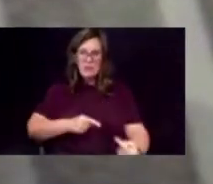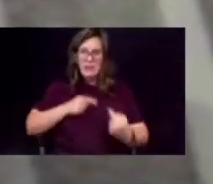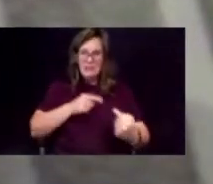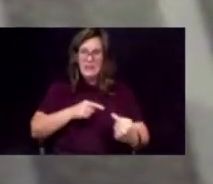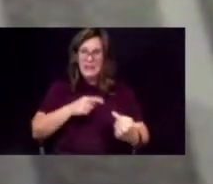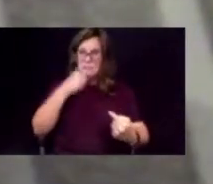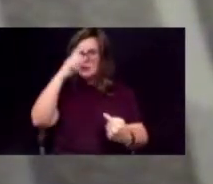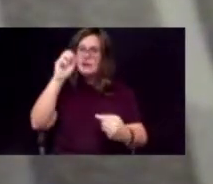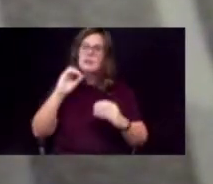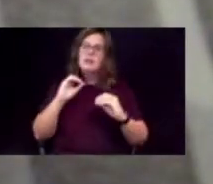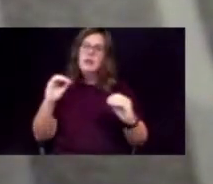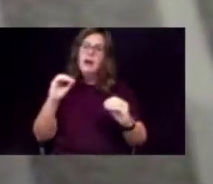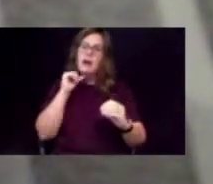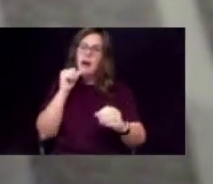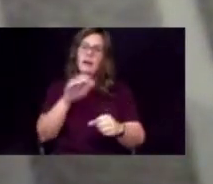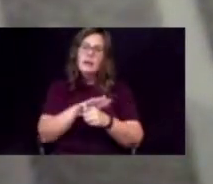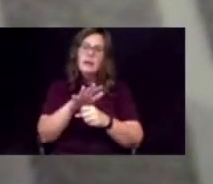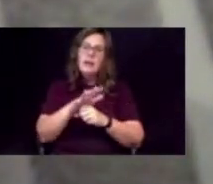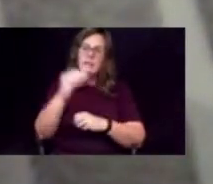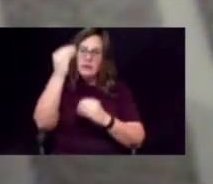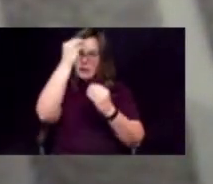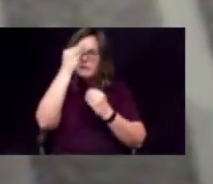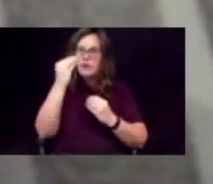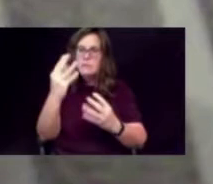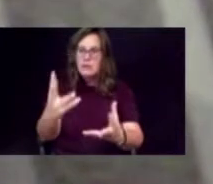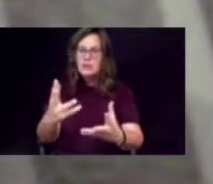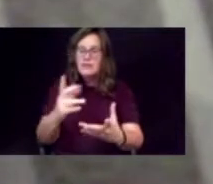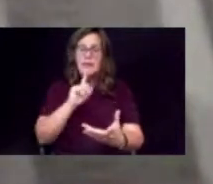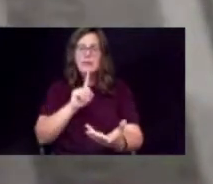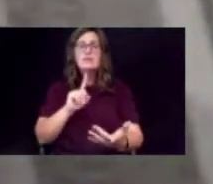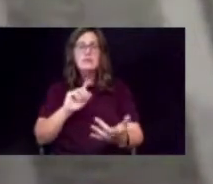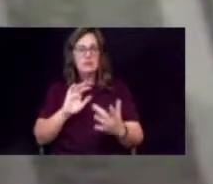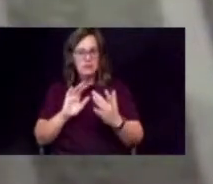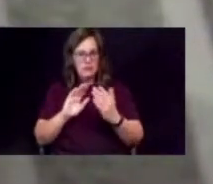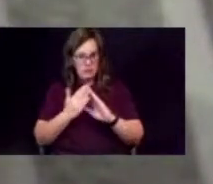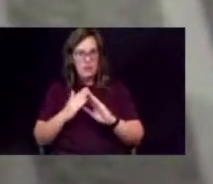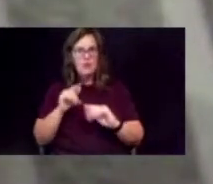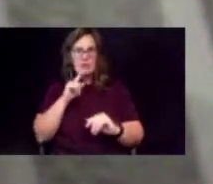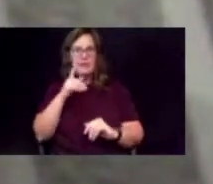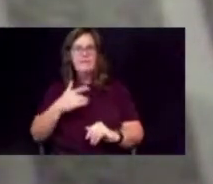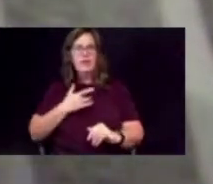that's been the community that i feel like really connected with is that education-based community